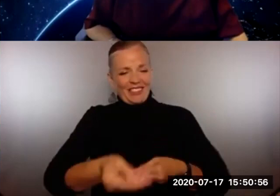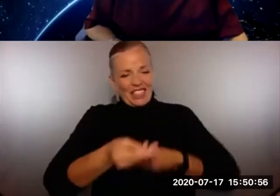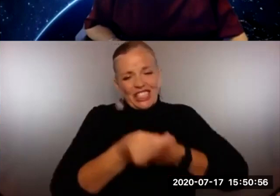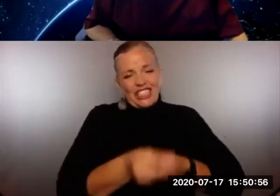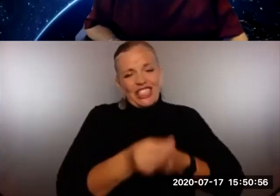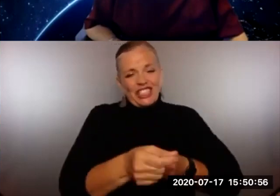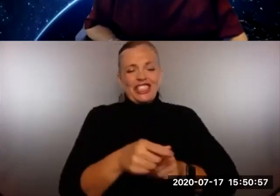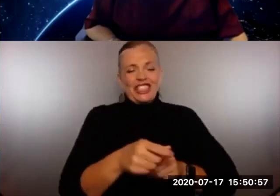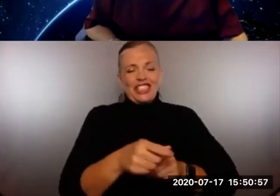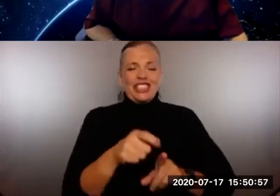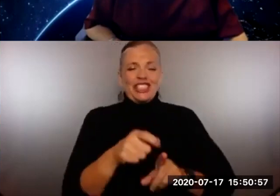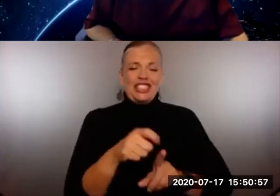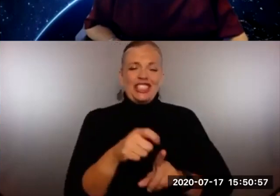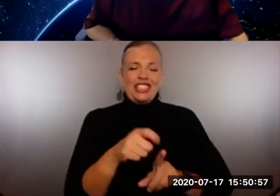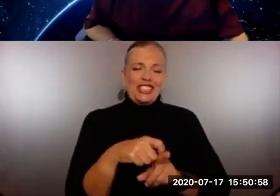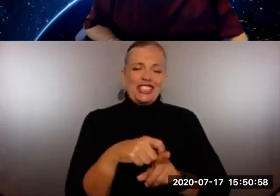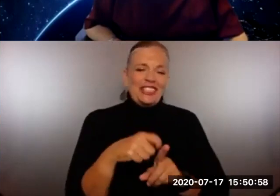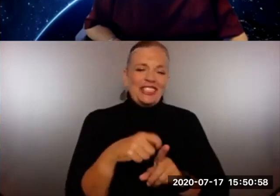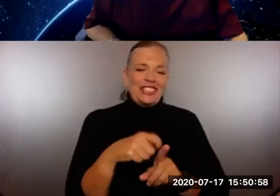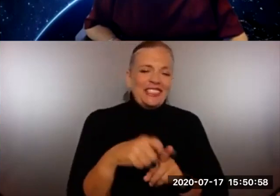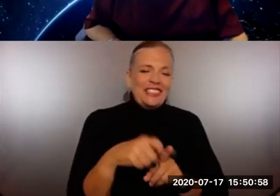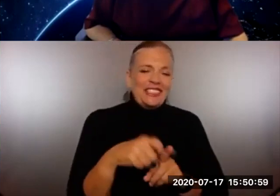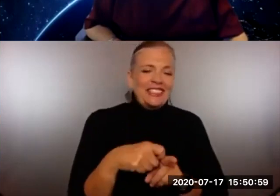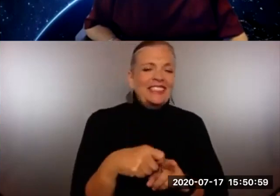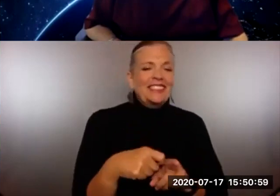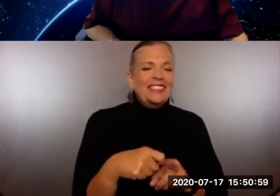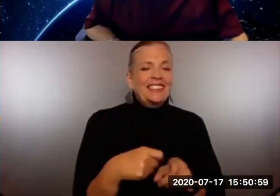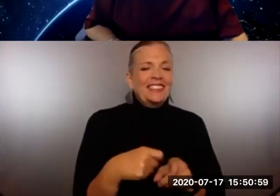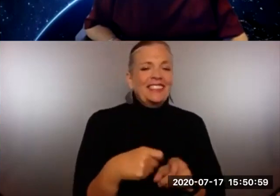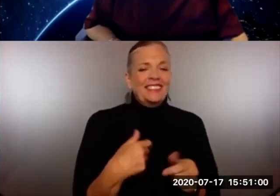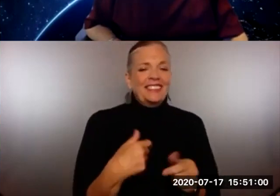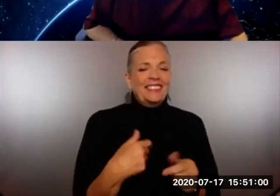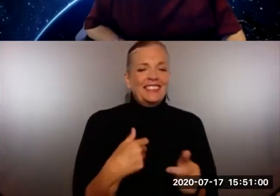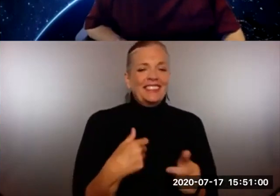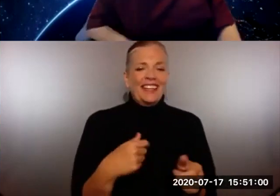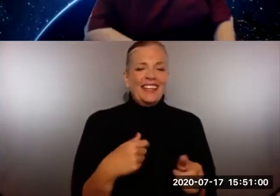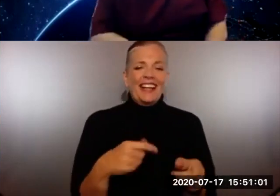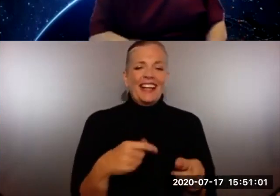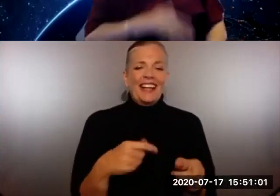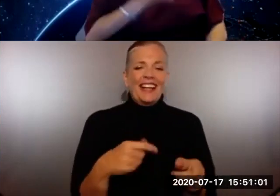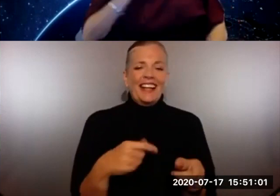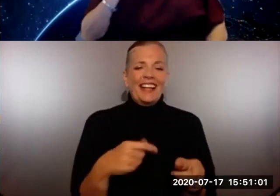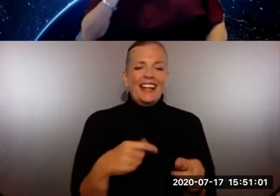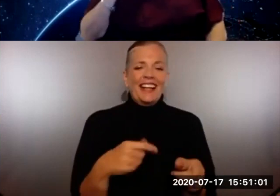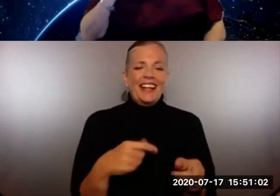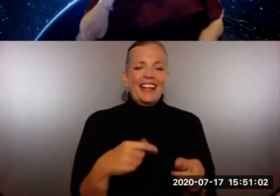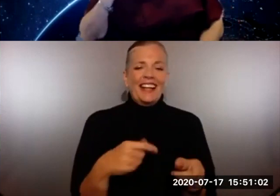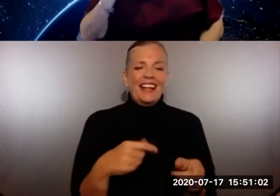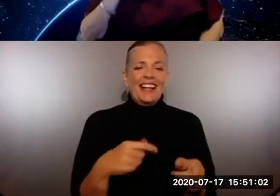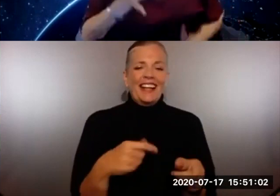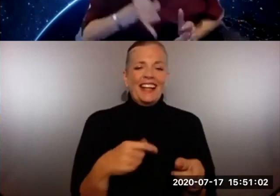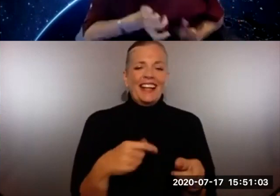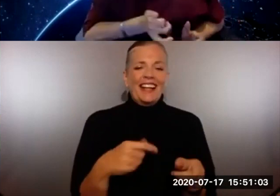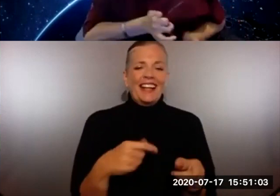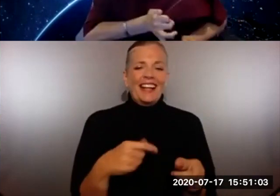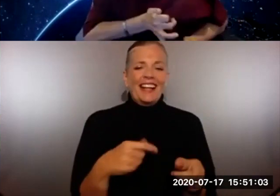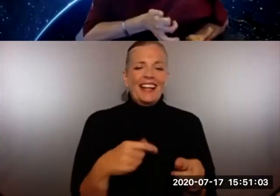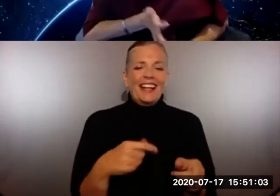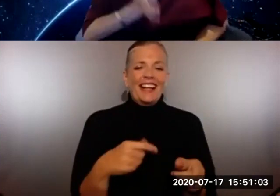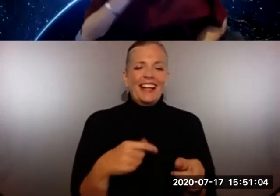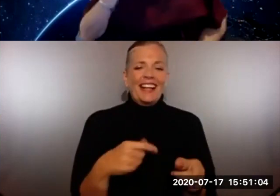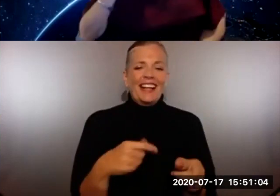as any younger brother from hell would do to an older sister--